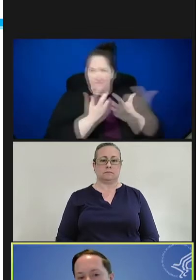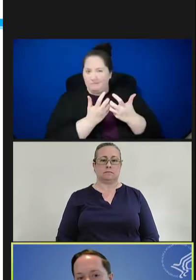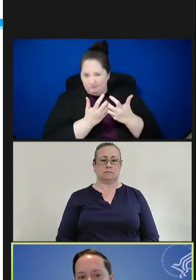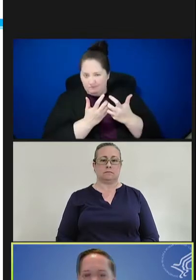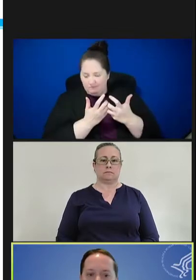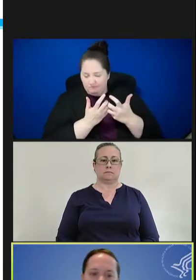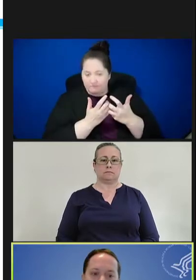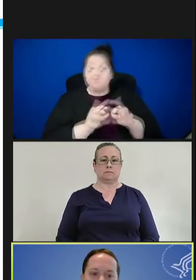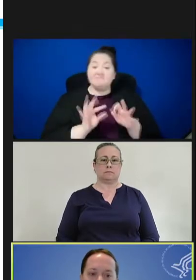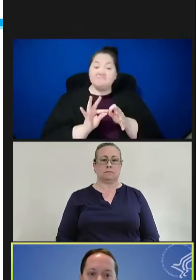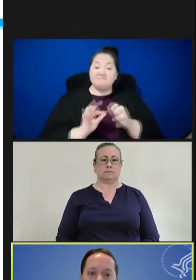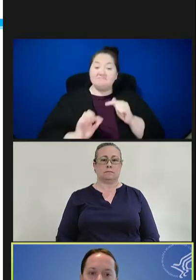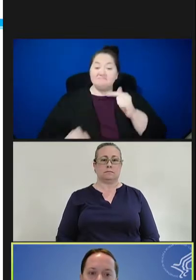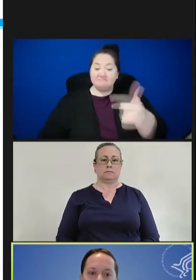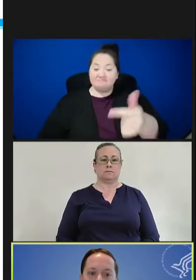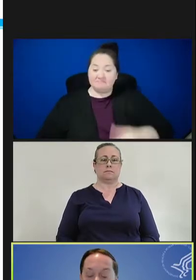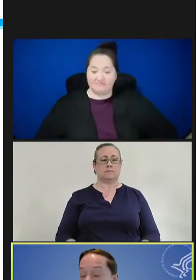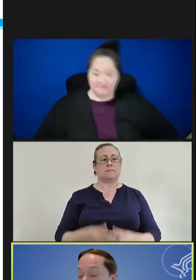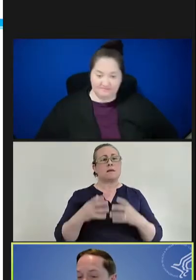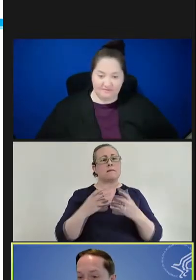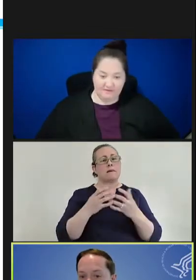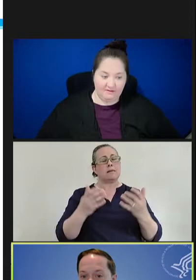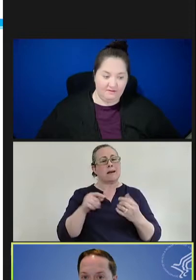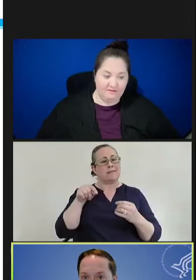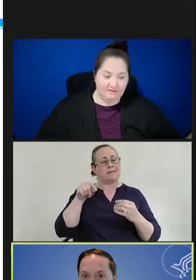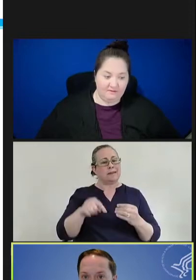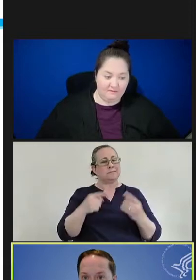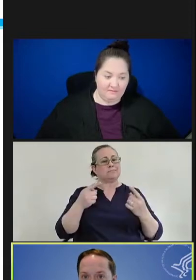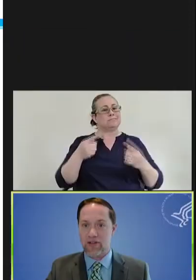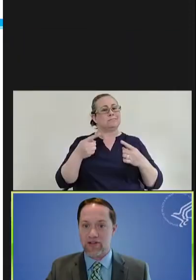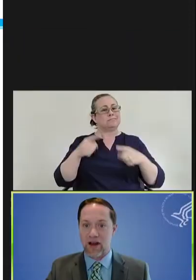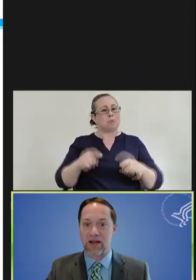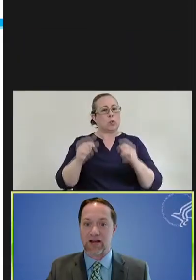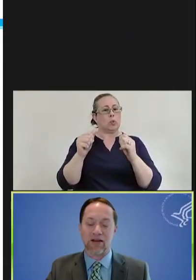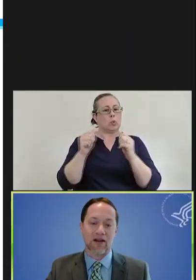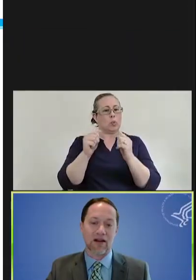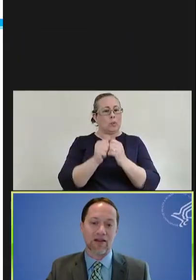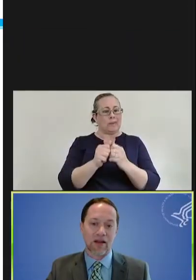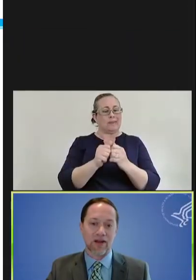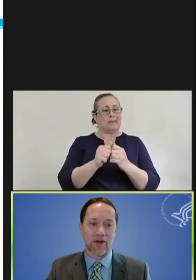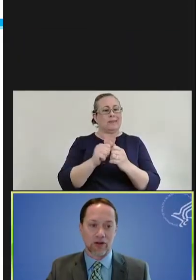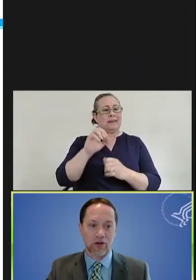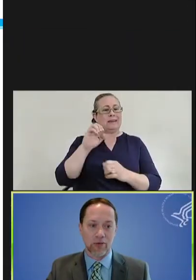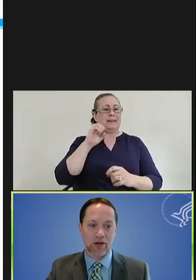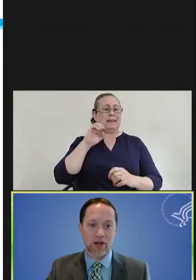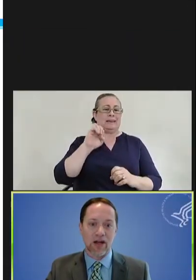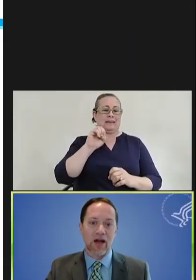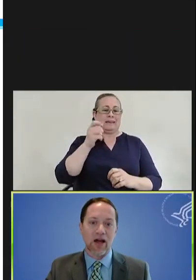this comes out in the artificial intelligence executive order signed at the end of October.